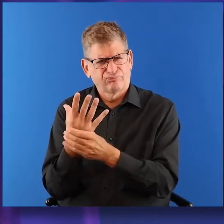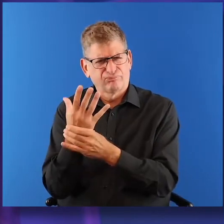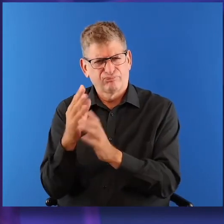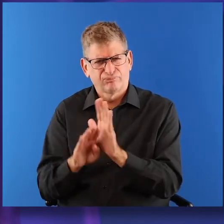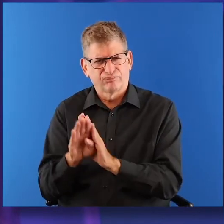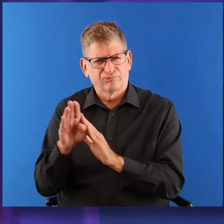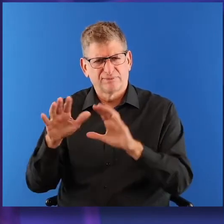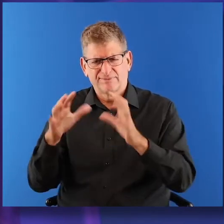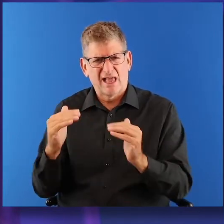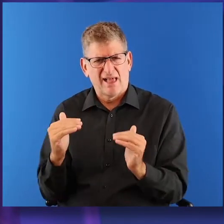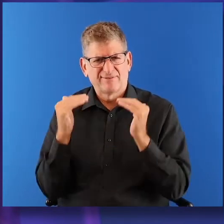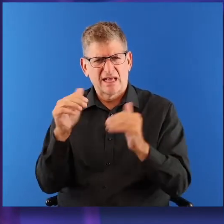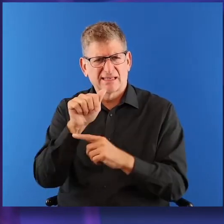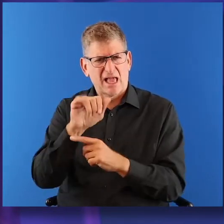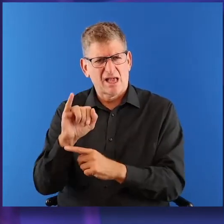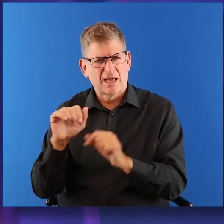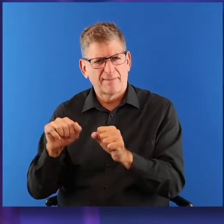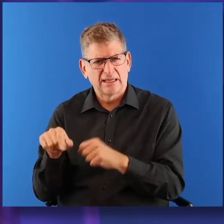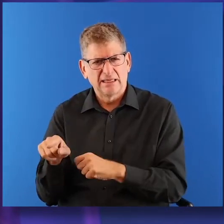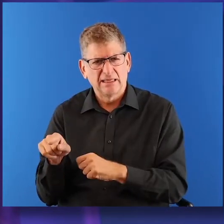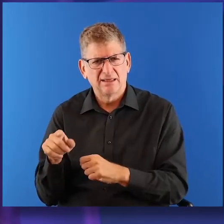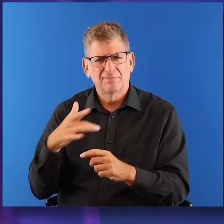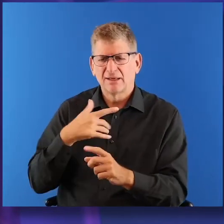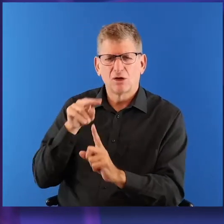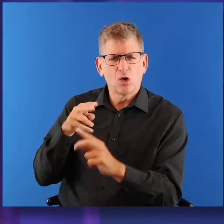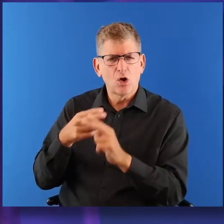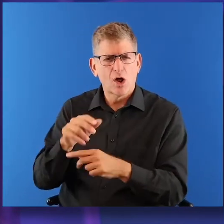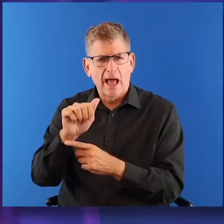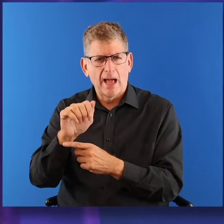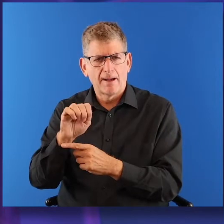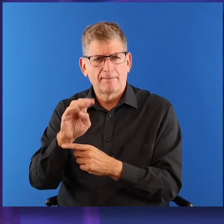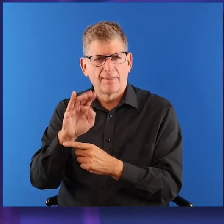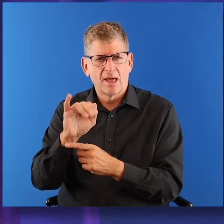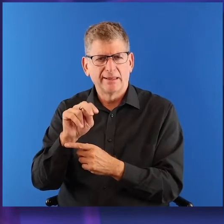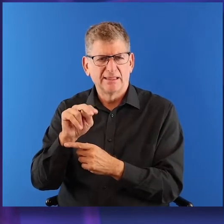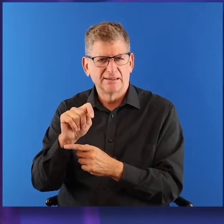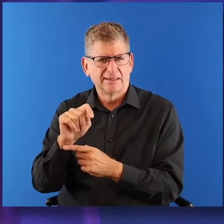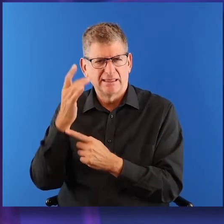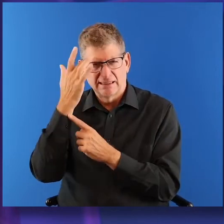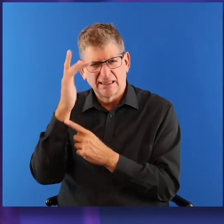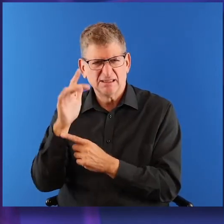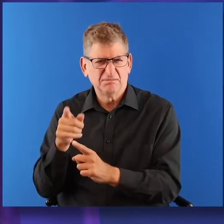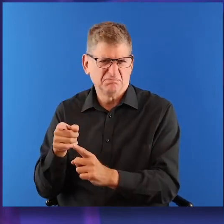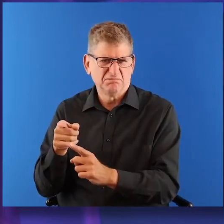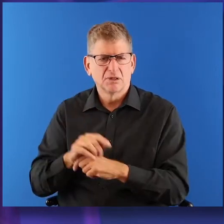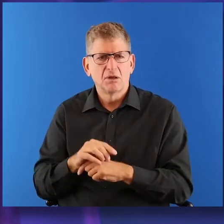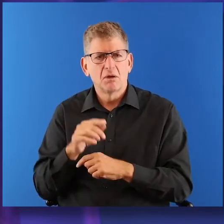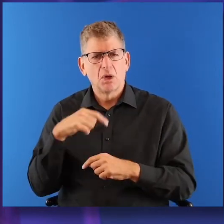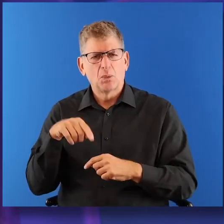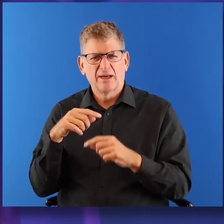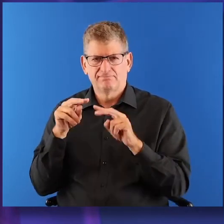generally referred to as ambient intelligence. We've been imagining this future